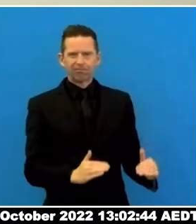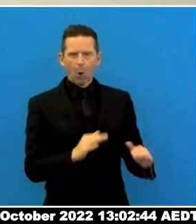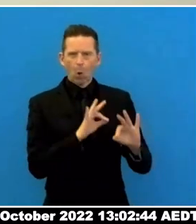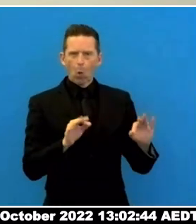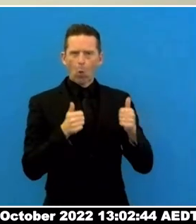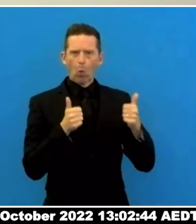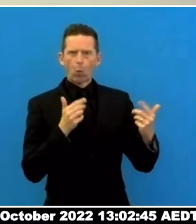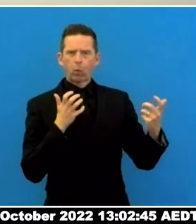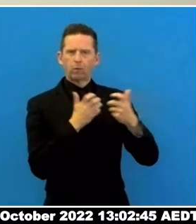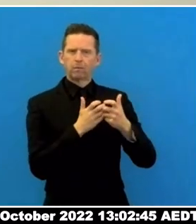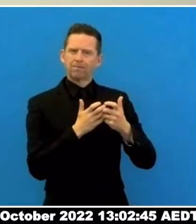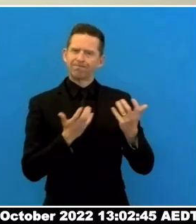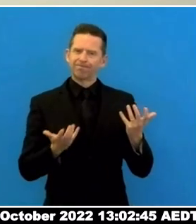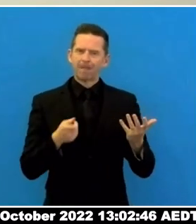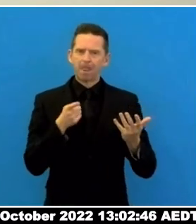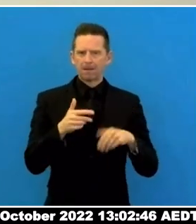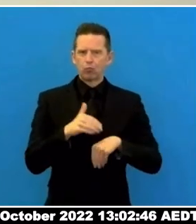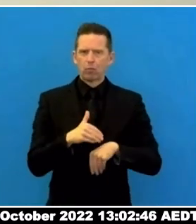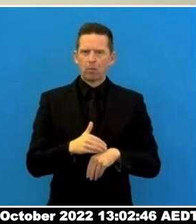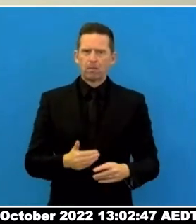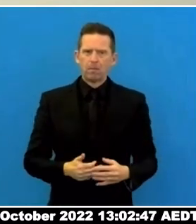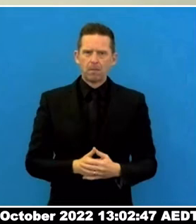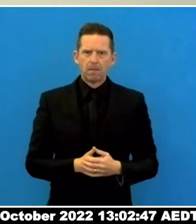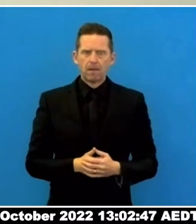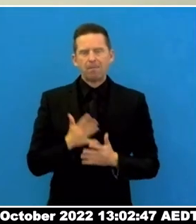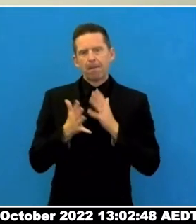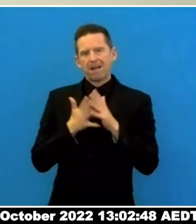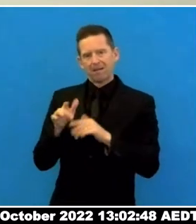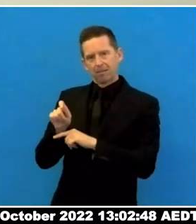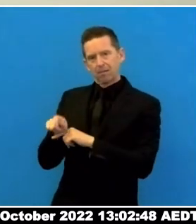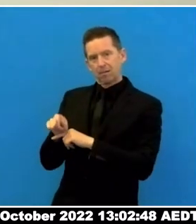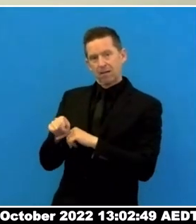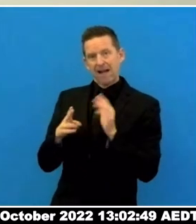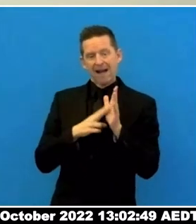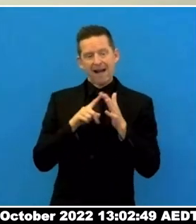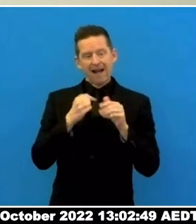that we have talked about. So, the neglect in there, I think is quite significant.